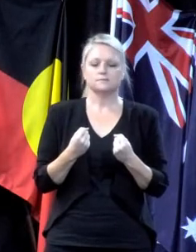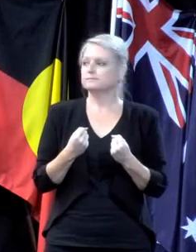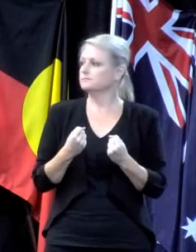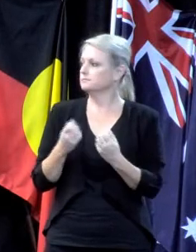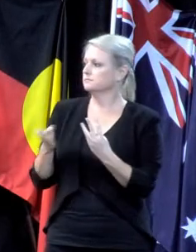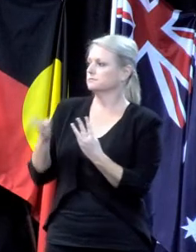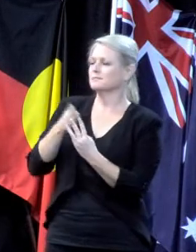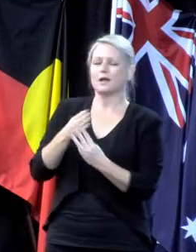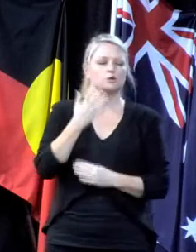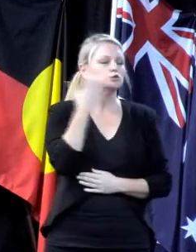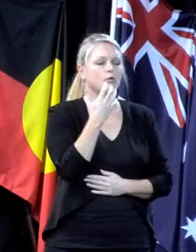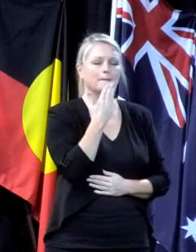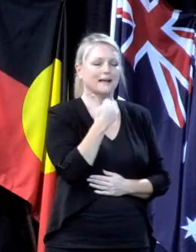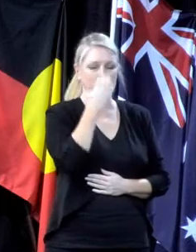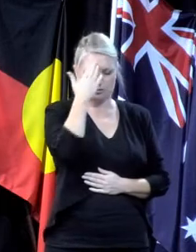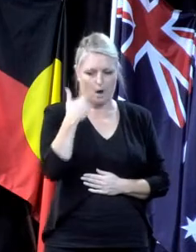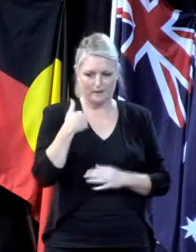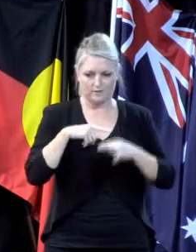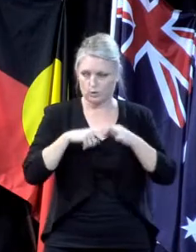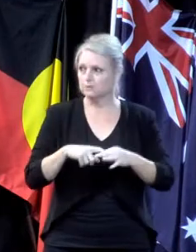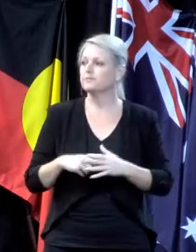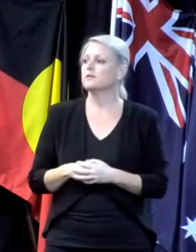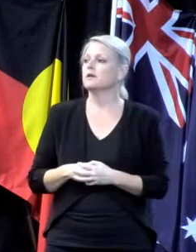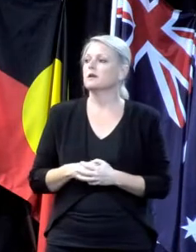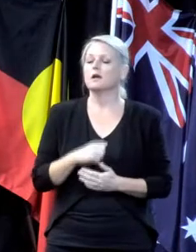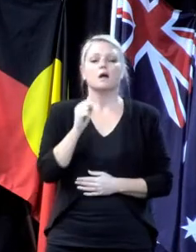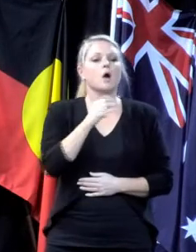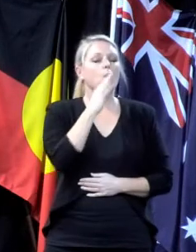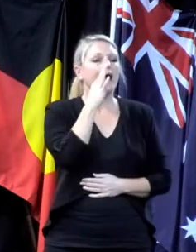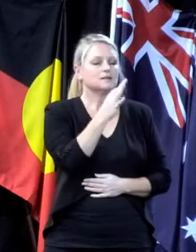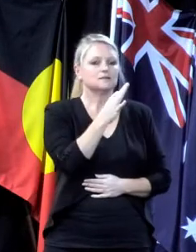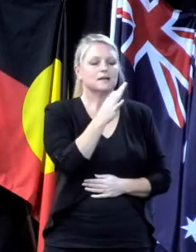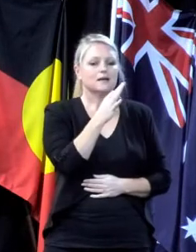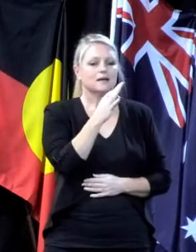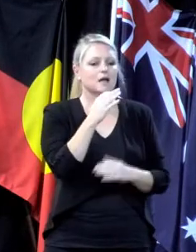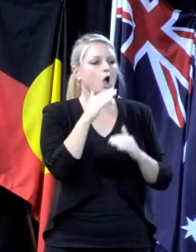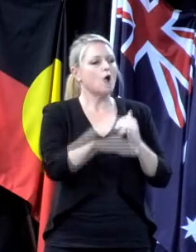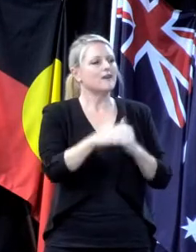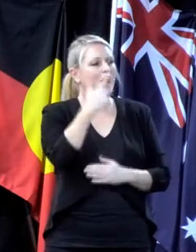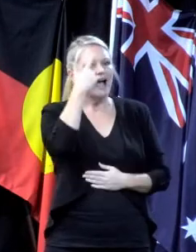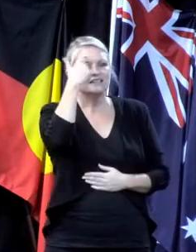just so - clarity. Yes, Ms. Kauppila. What we're asking is initiatives and strategies in place